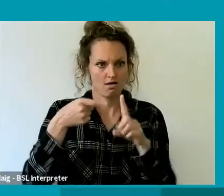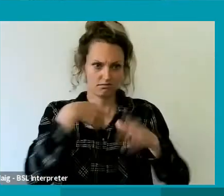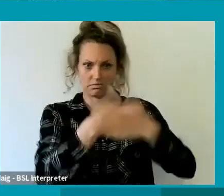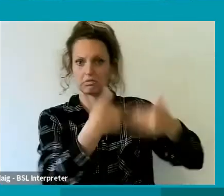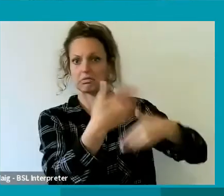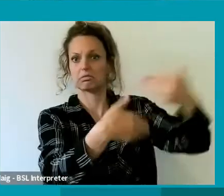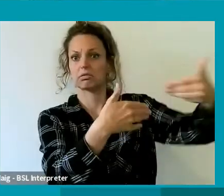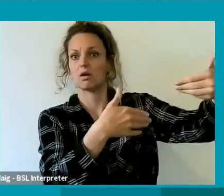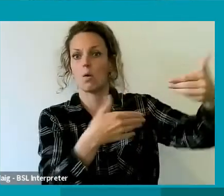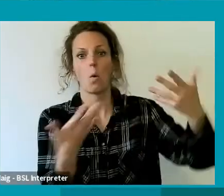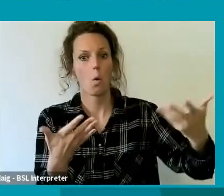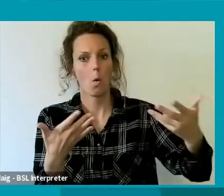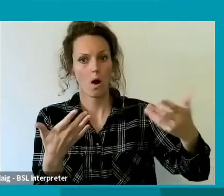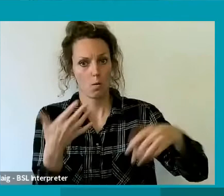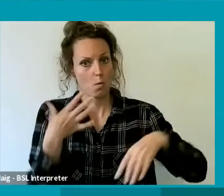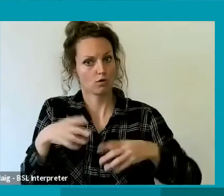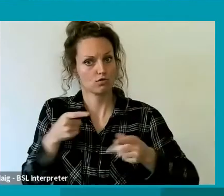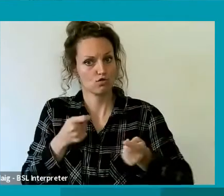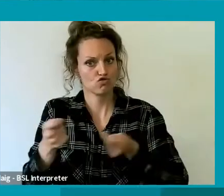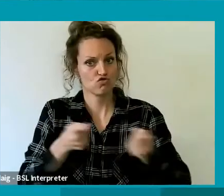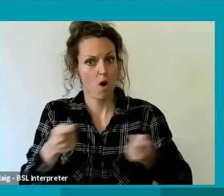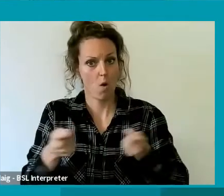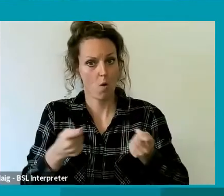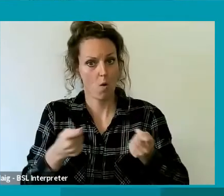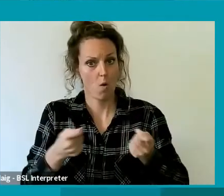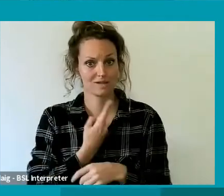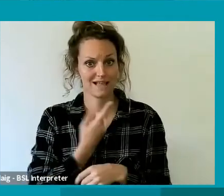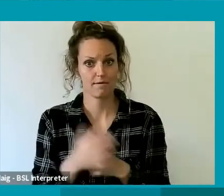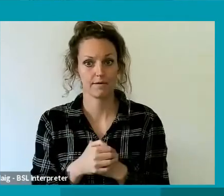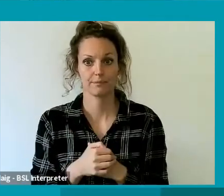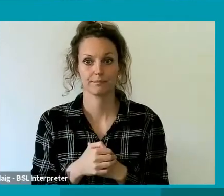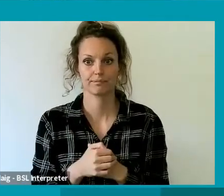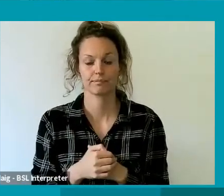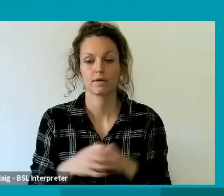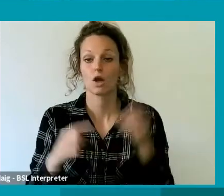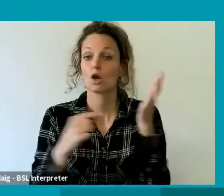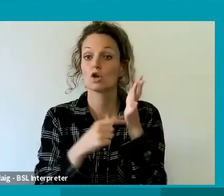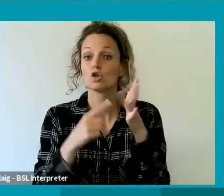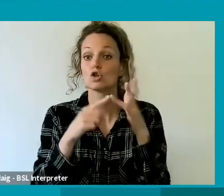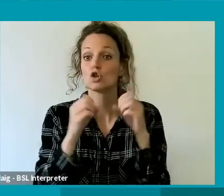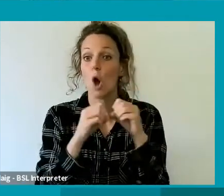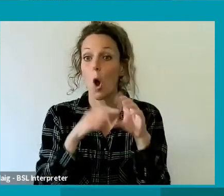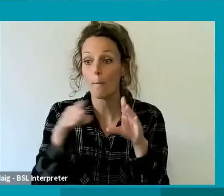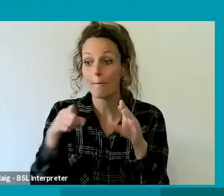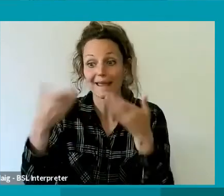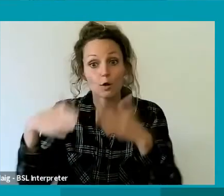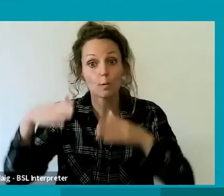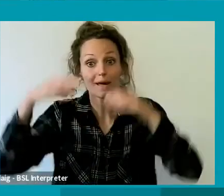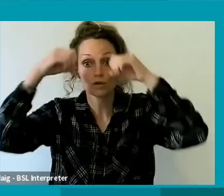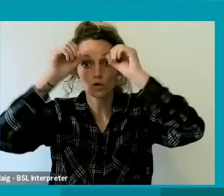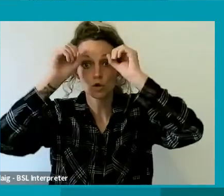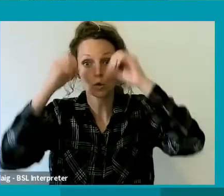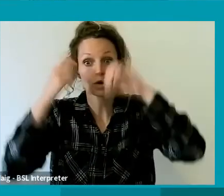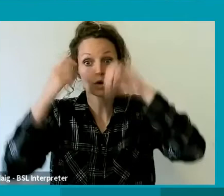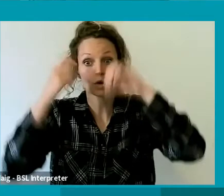Have you ever Googled yourself? Well, I actually have this morning and it was a bit scary but daunting not going to lie because you know,